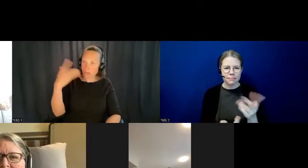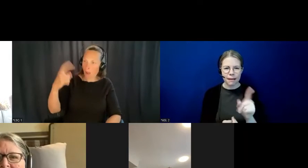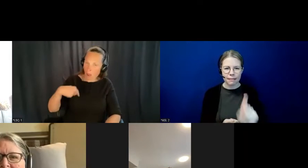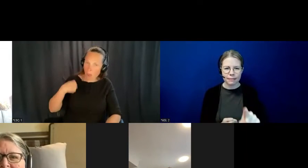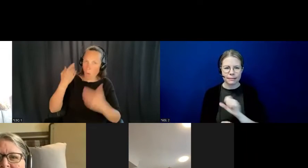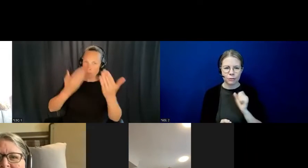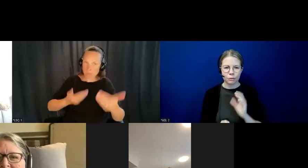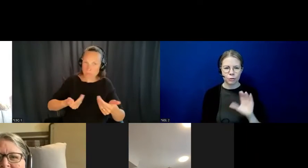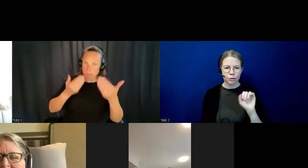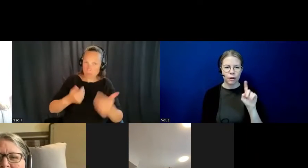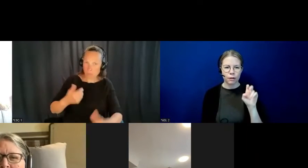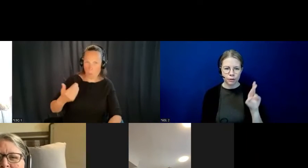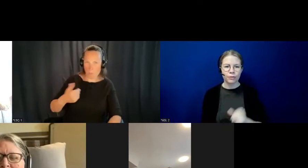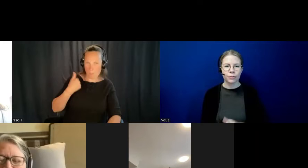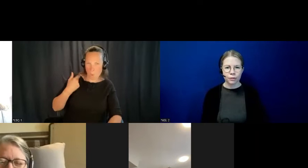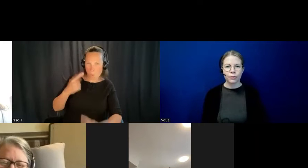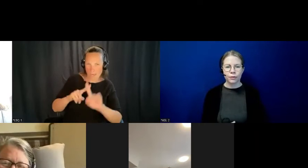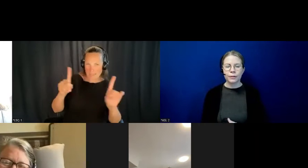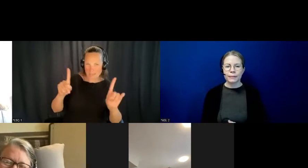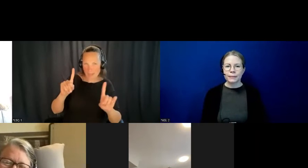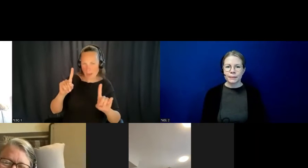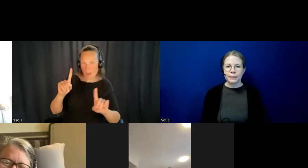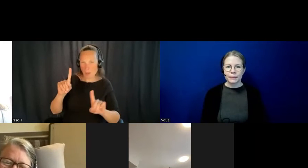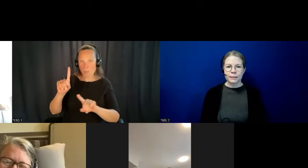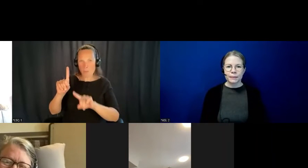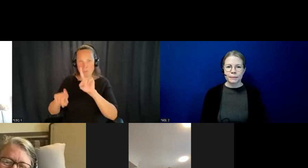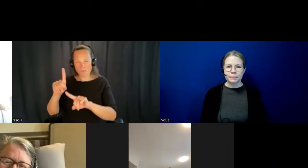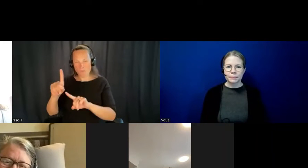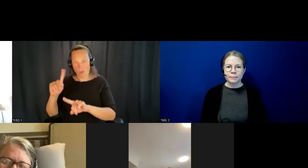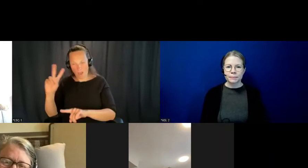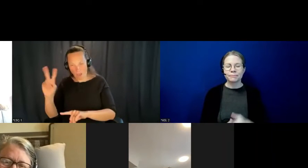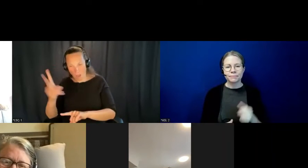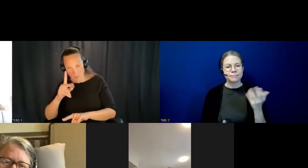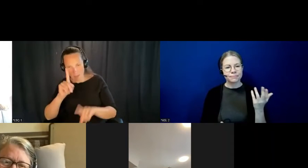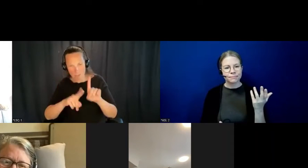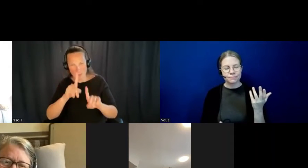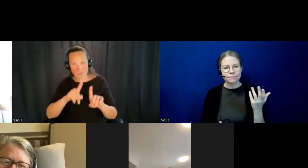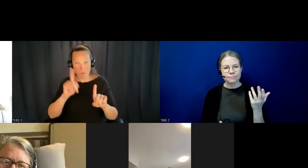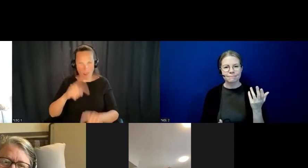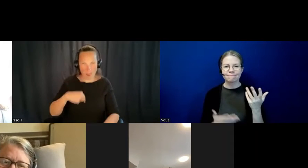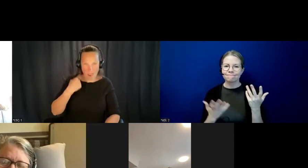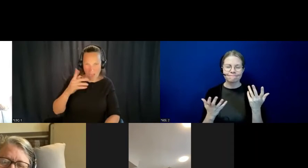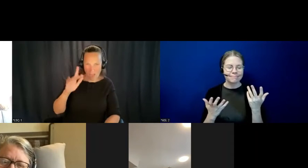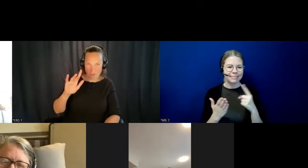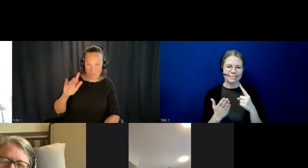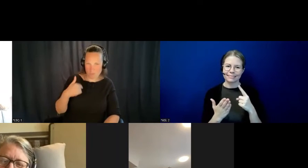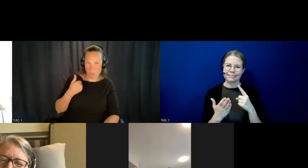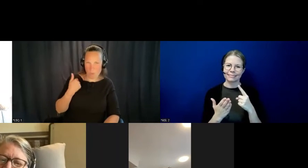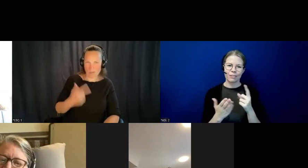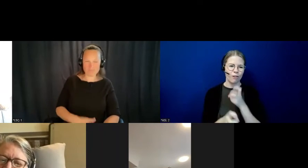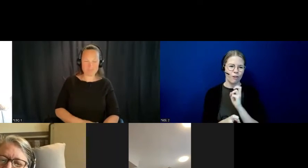I THOUGHT IT MIGHT BE. IN THOSE RESPECTS, IT'S UNPREDICTABLE, THE VARIOUS FORCES THAT